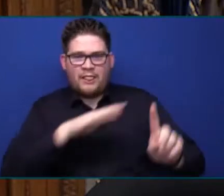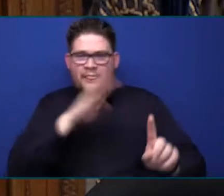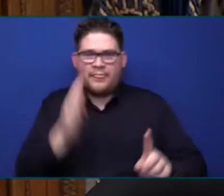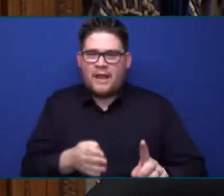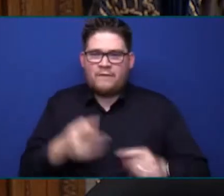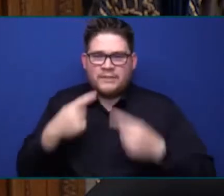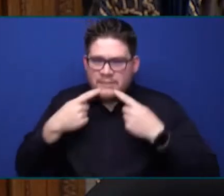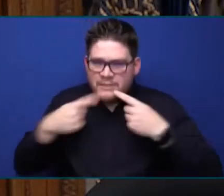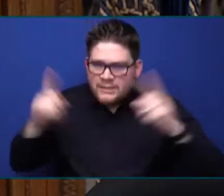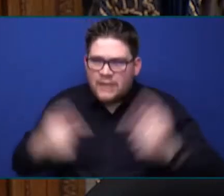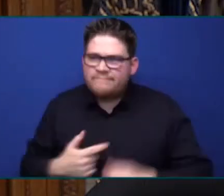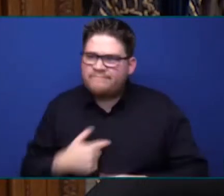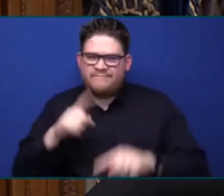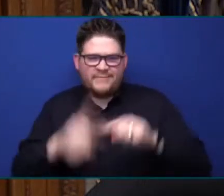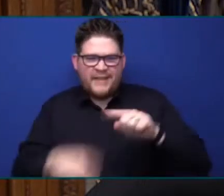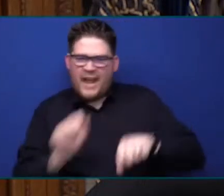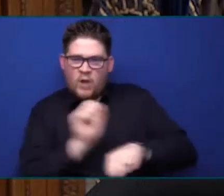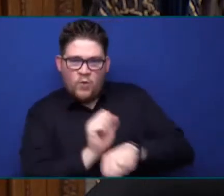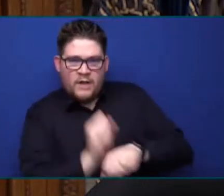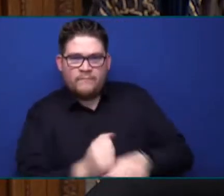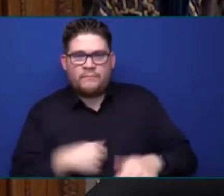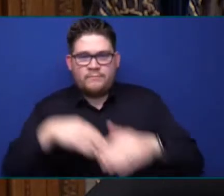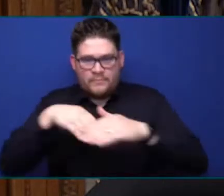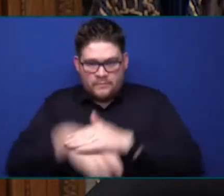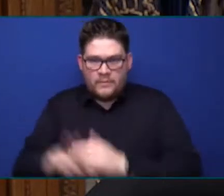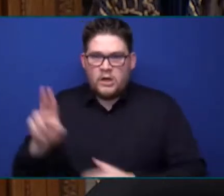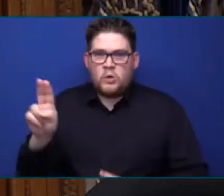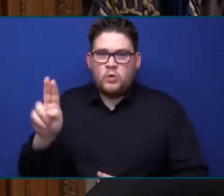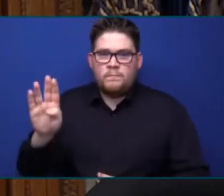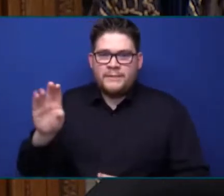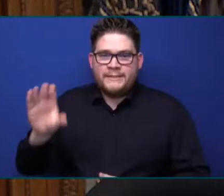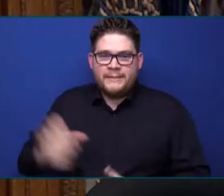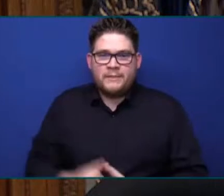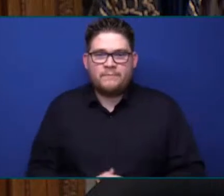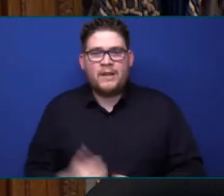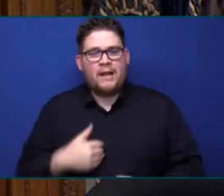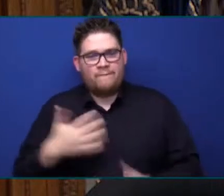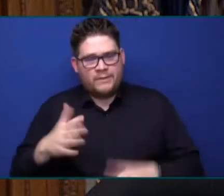of British Columbia, work part time as a lab manager and volunteer my time on